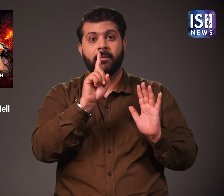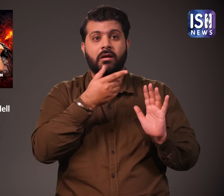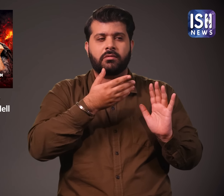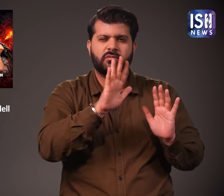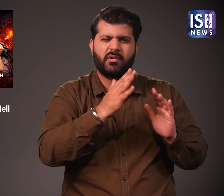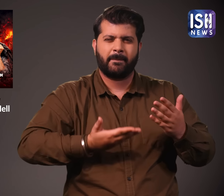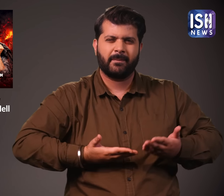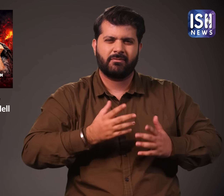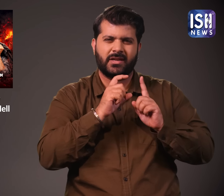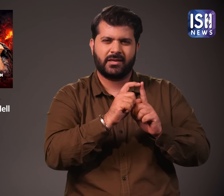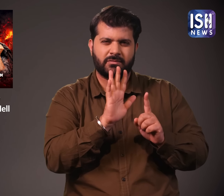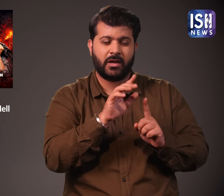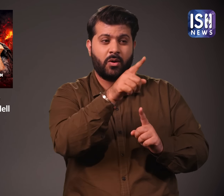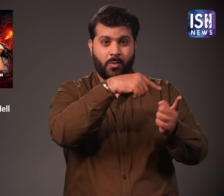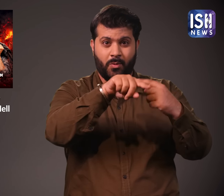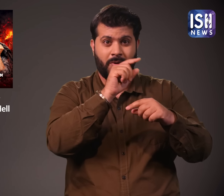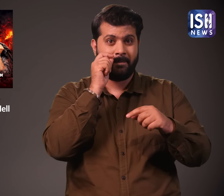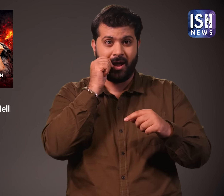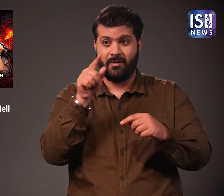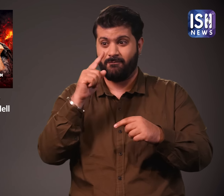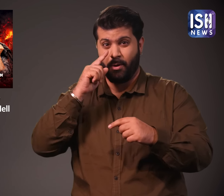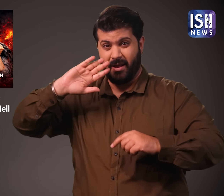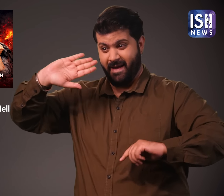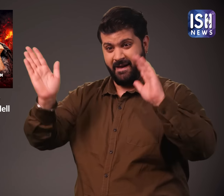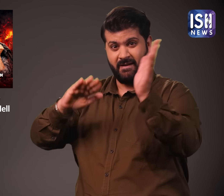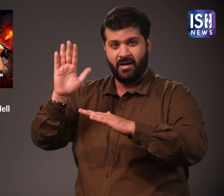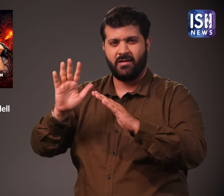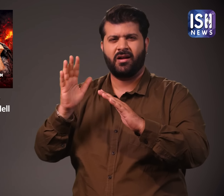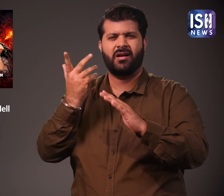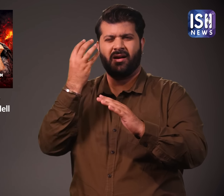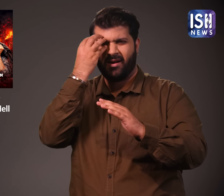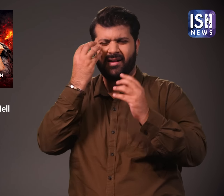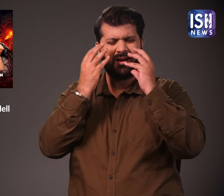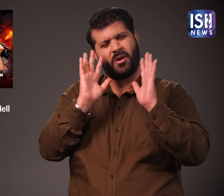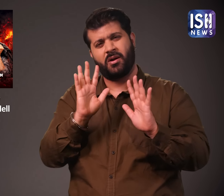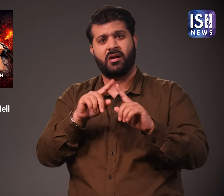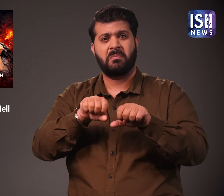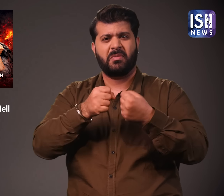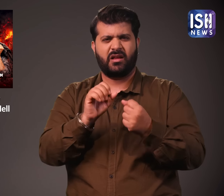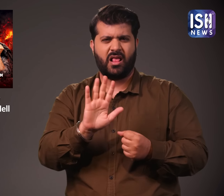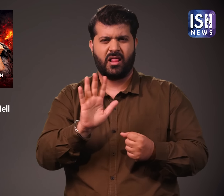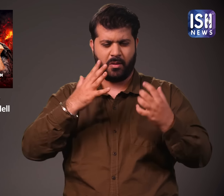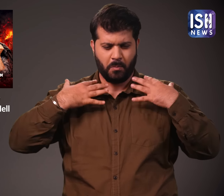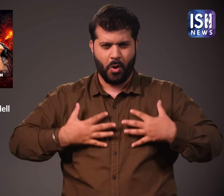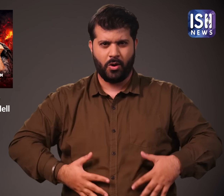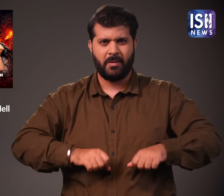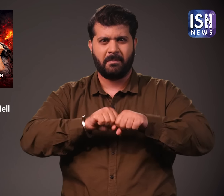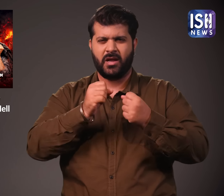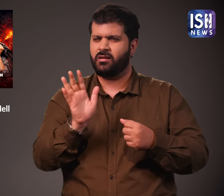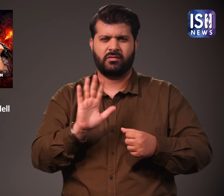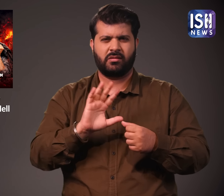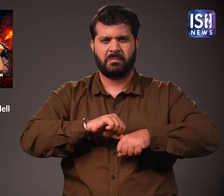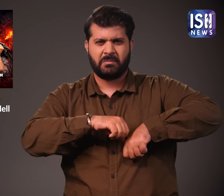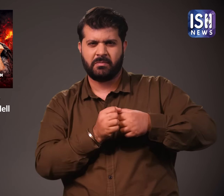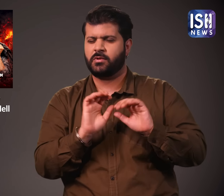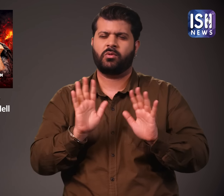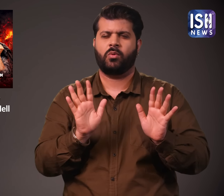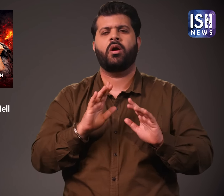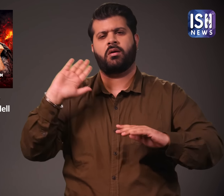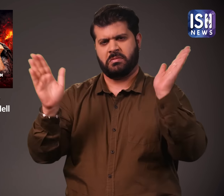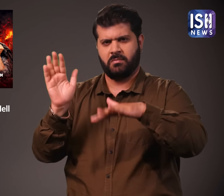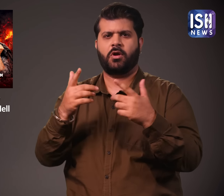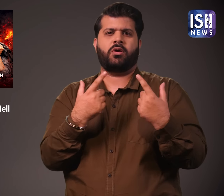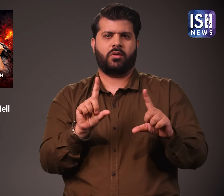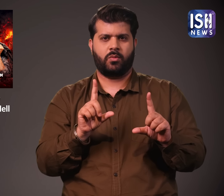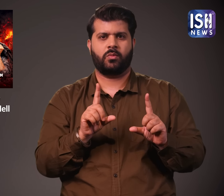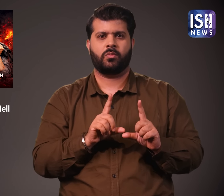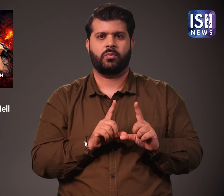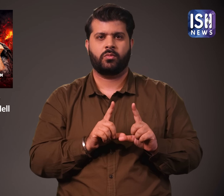While beating the wife, there should be no serious injury like broken bones. But bruising like black eye was considered acceptable.